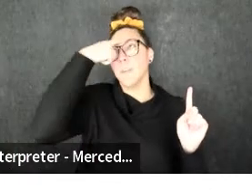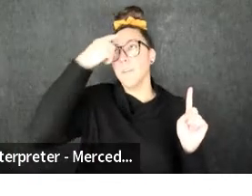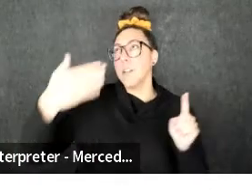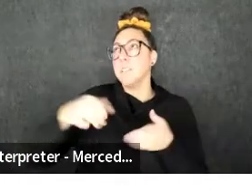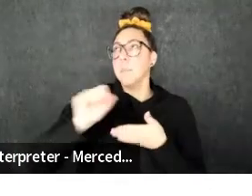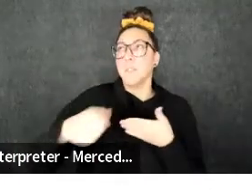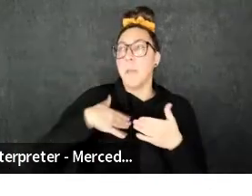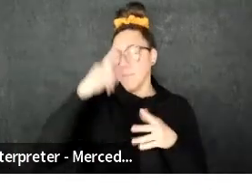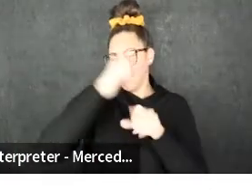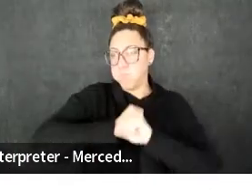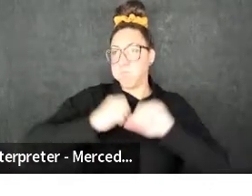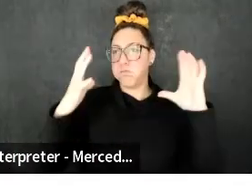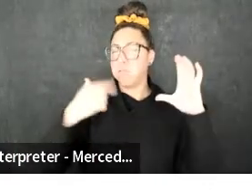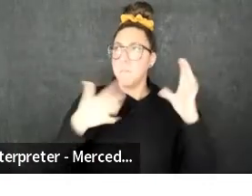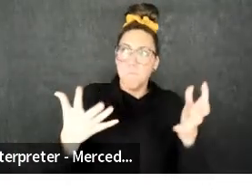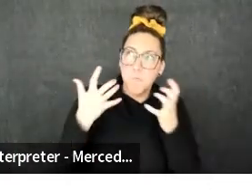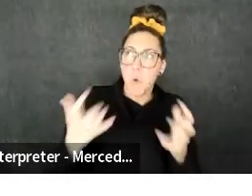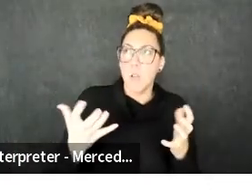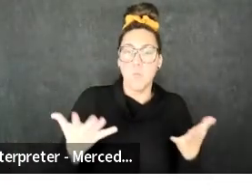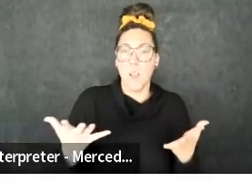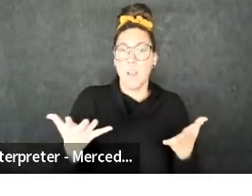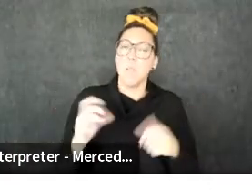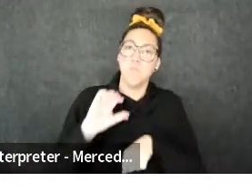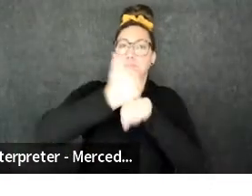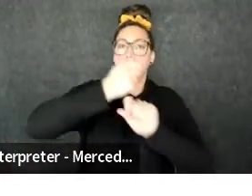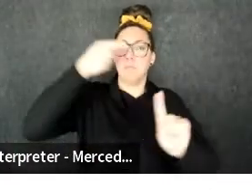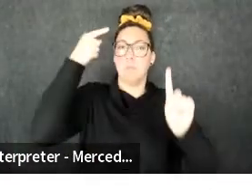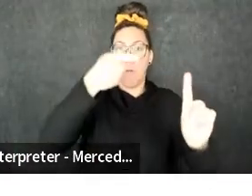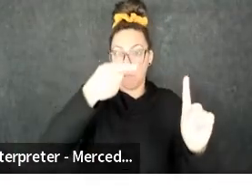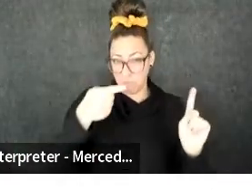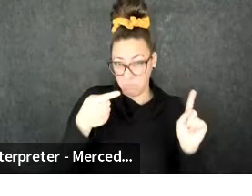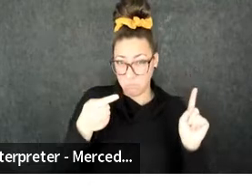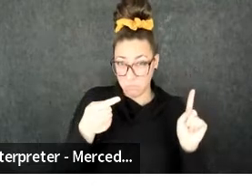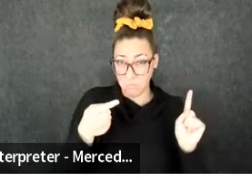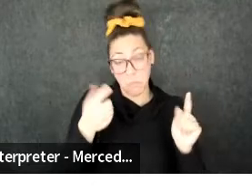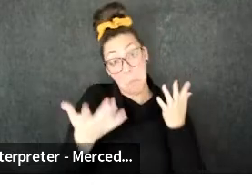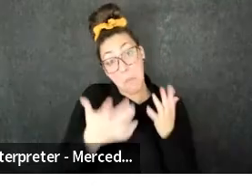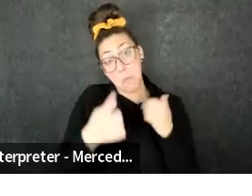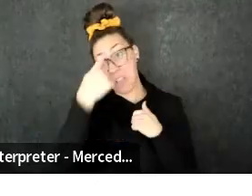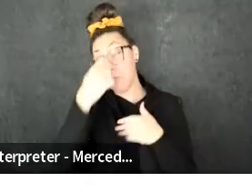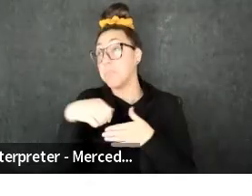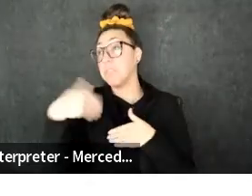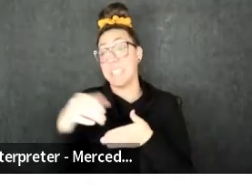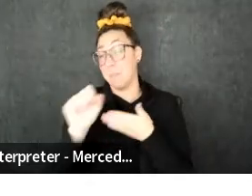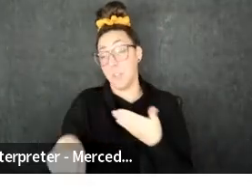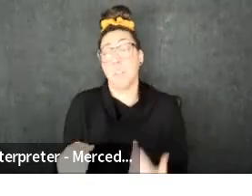And you might be at a place where your vision or your goal for next semester is just to make it through the semester.